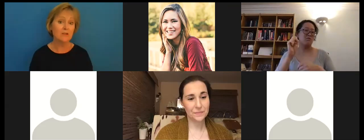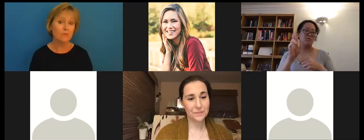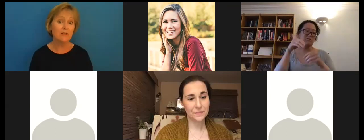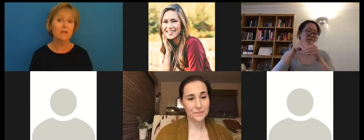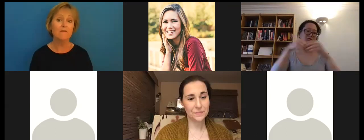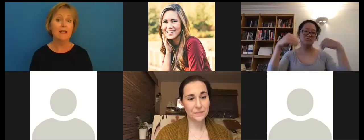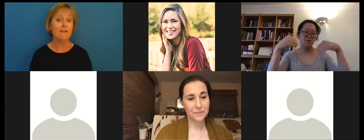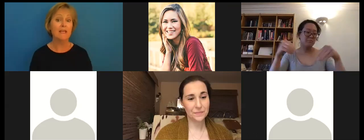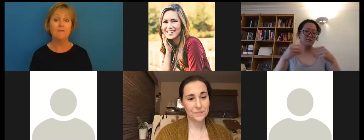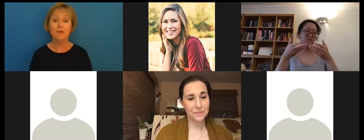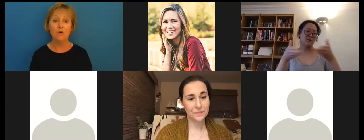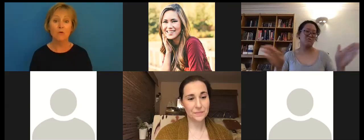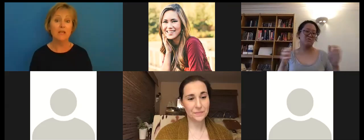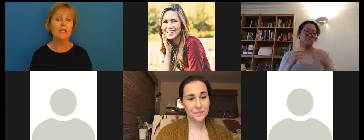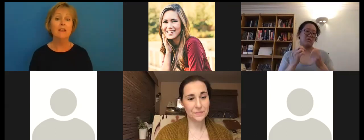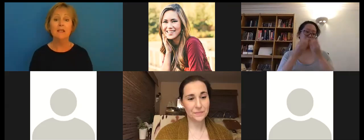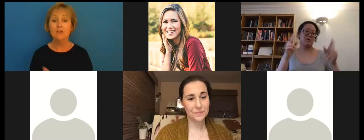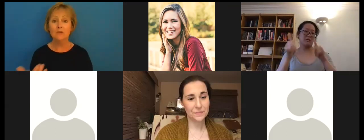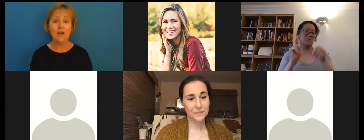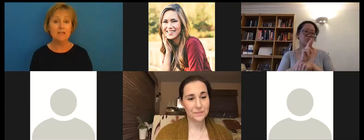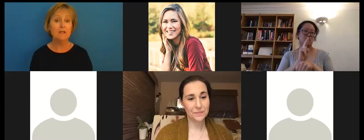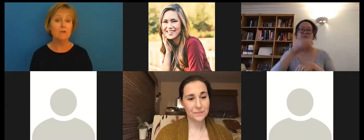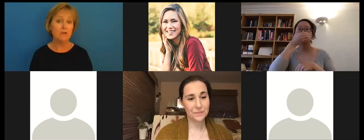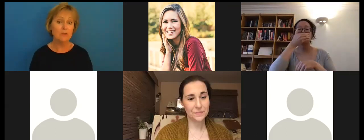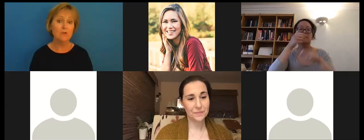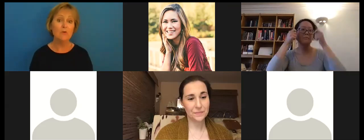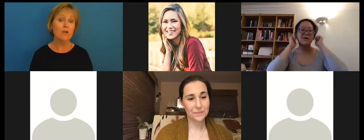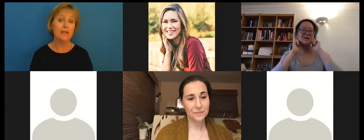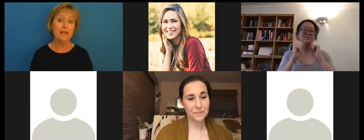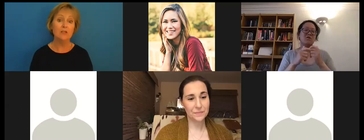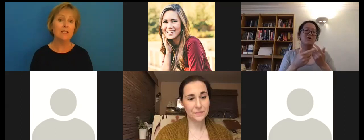as a result of that, and if they're going into the hospital or the store, again, using